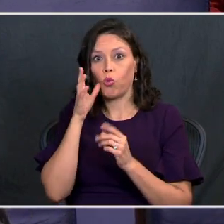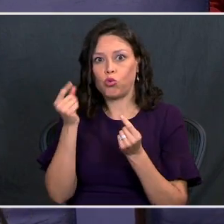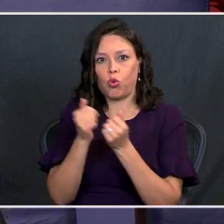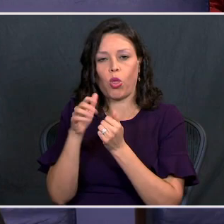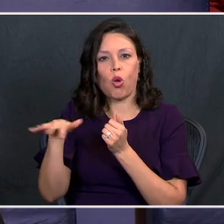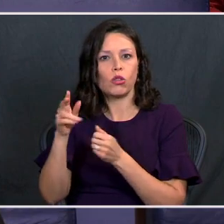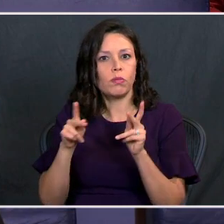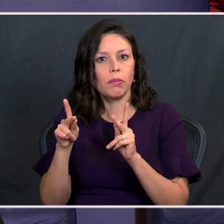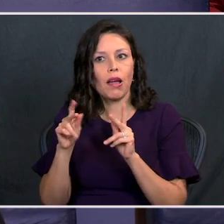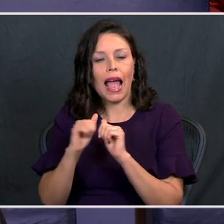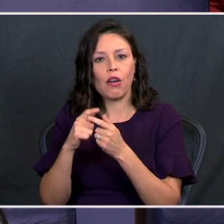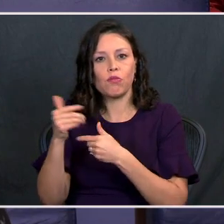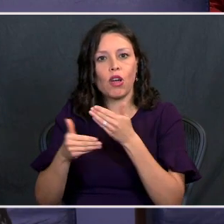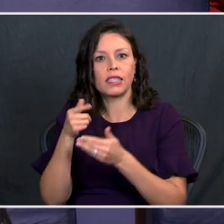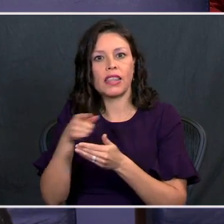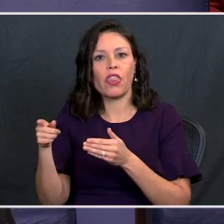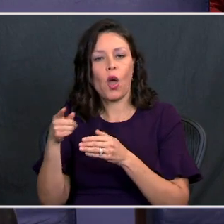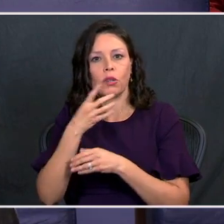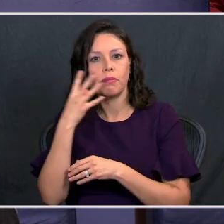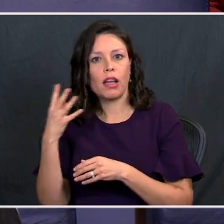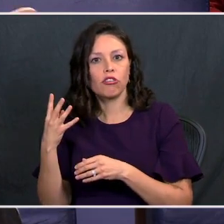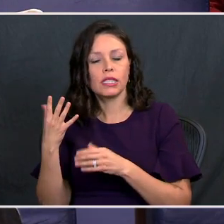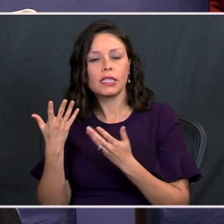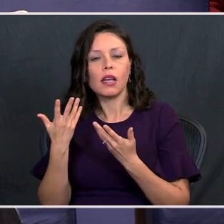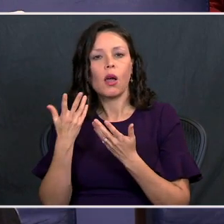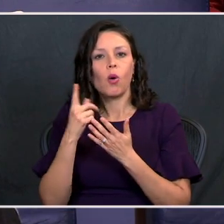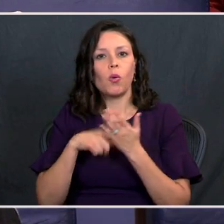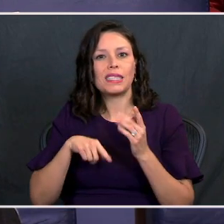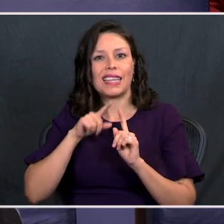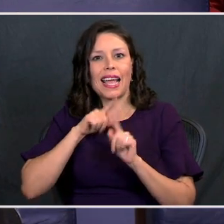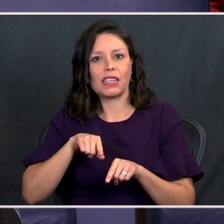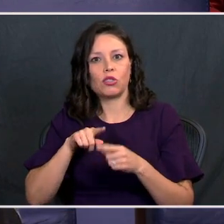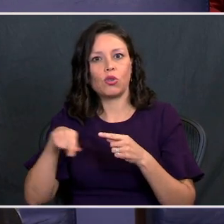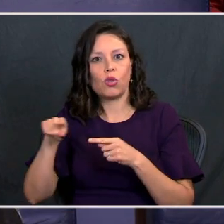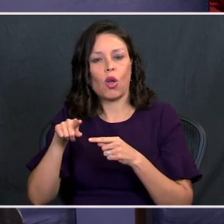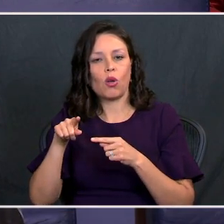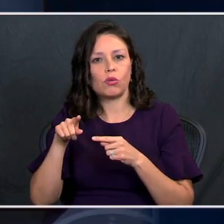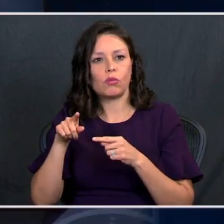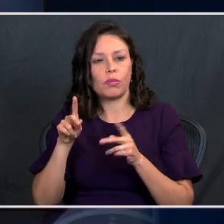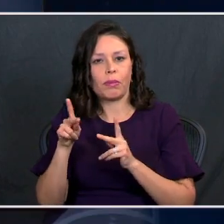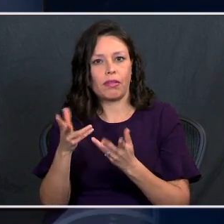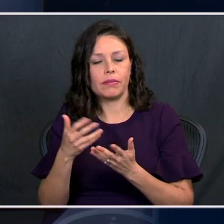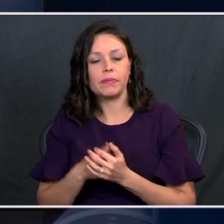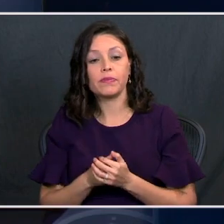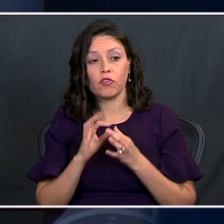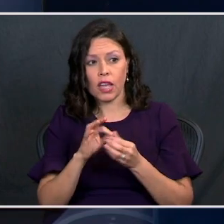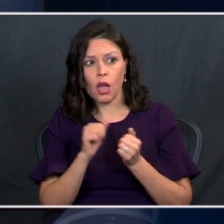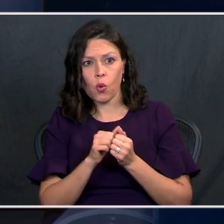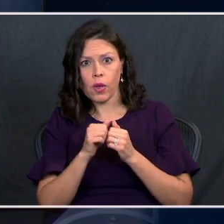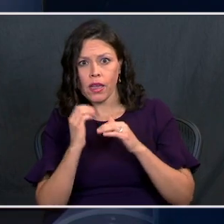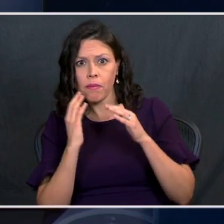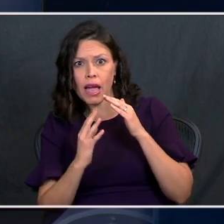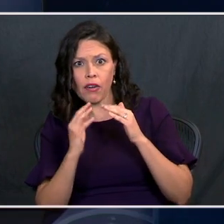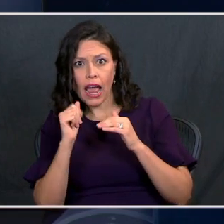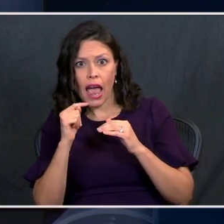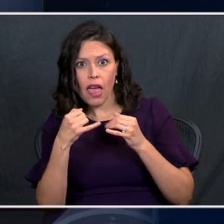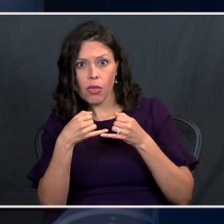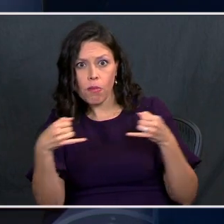and how to process these migrants. What is the answer to that? Ms. Psaki: In terms of migrants at the border? Well, in -–